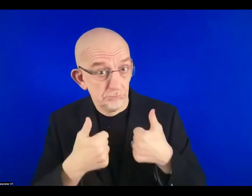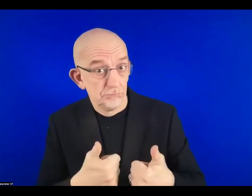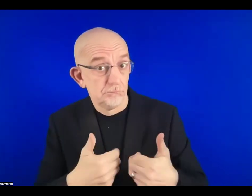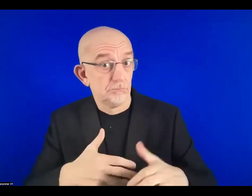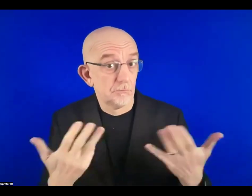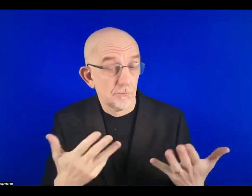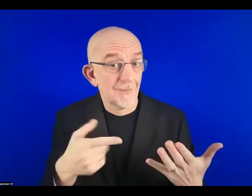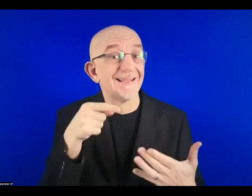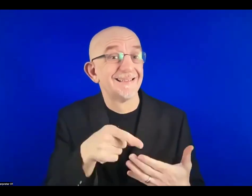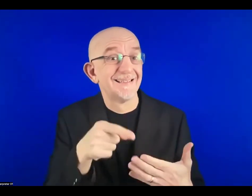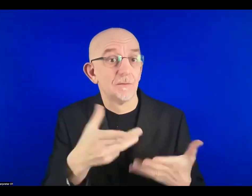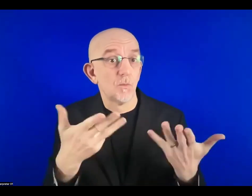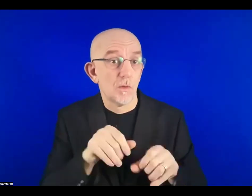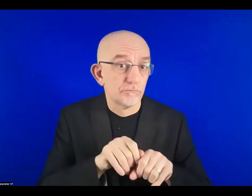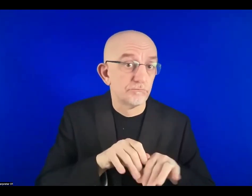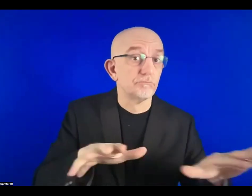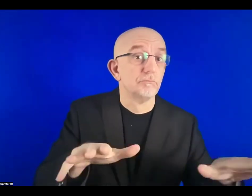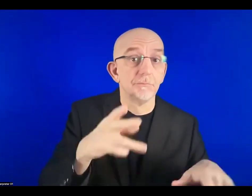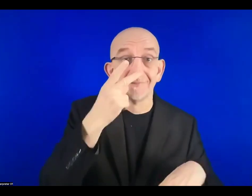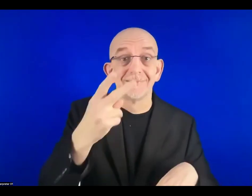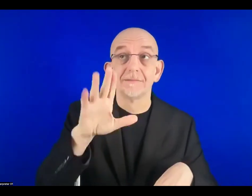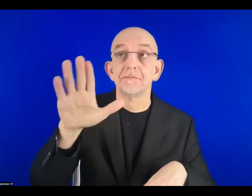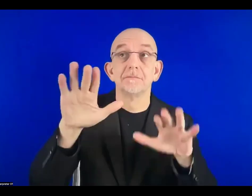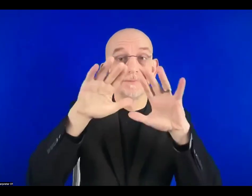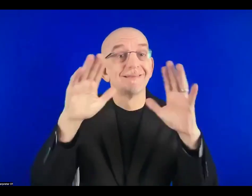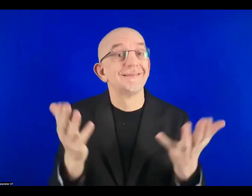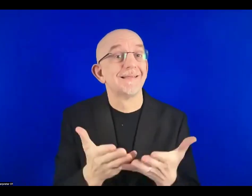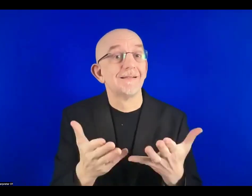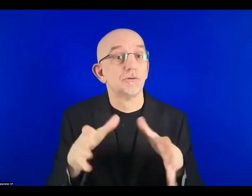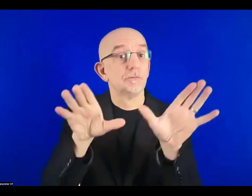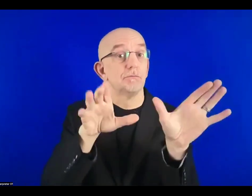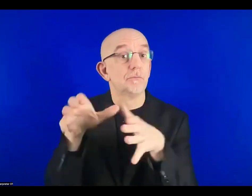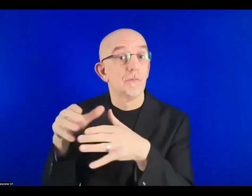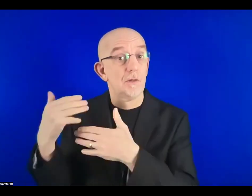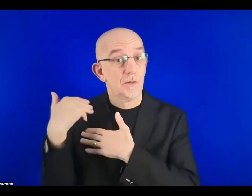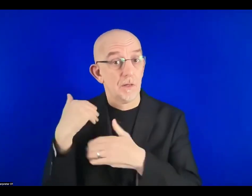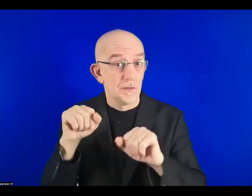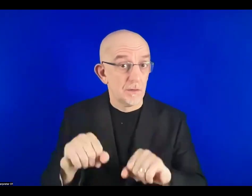that human rights law is implemented are always general practice what I am interested